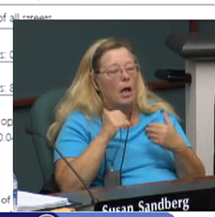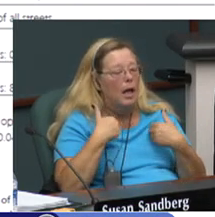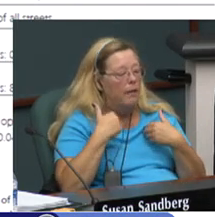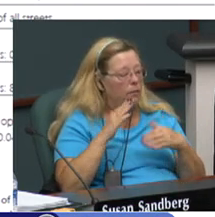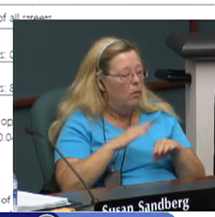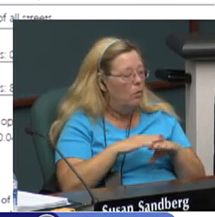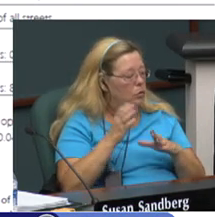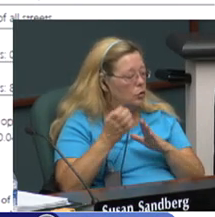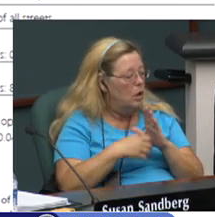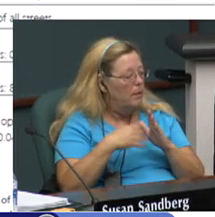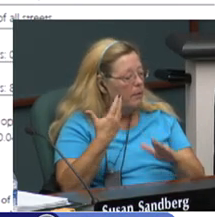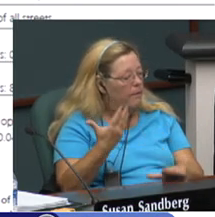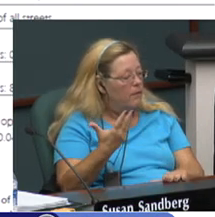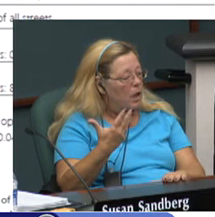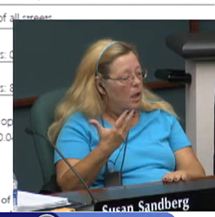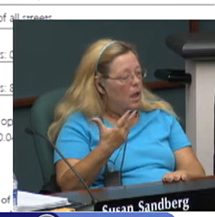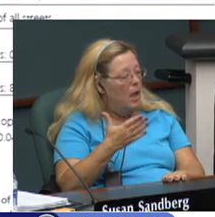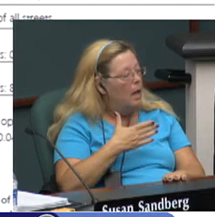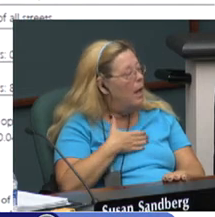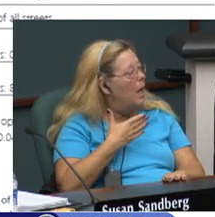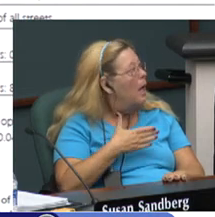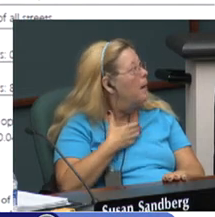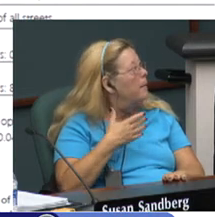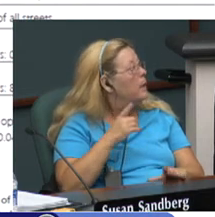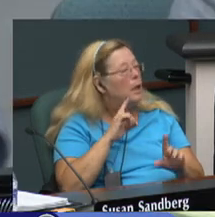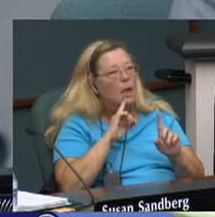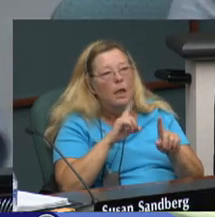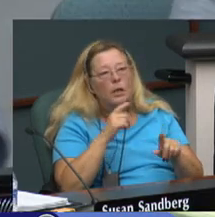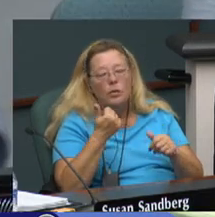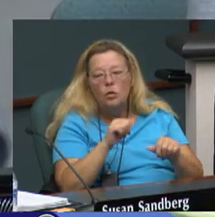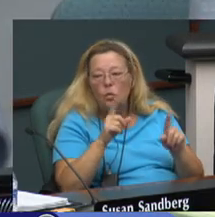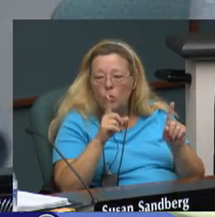they'd be happy to have answer any questions that you may have thank you